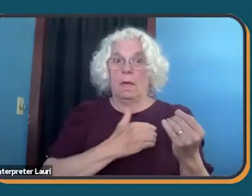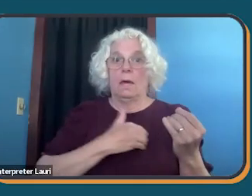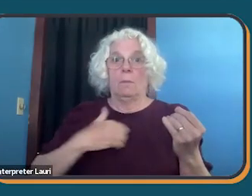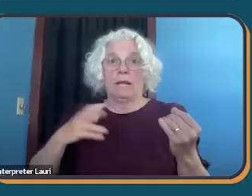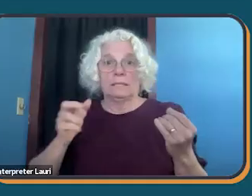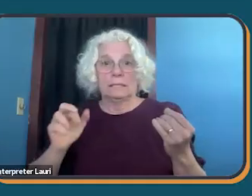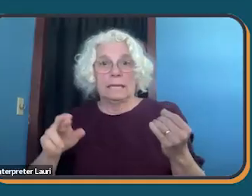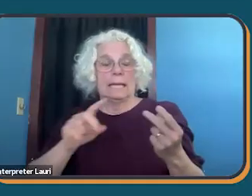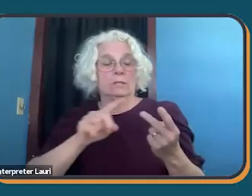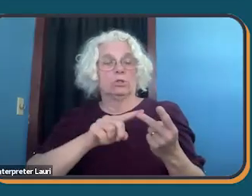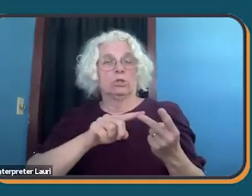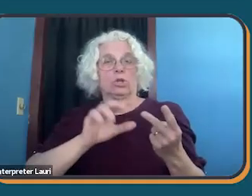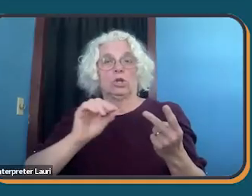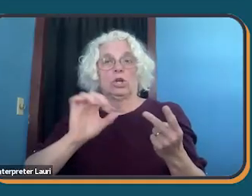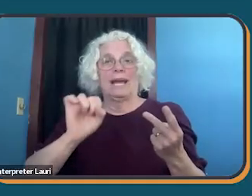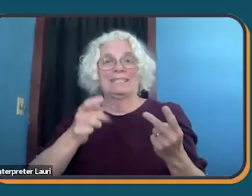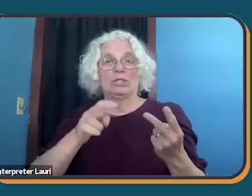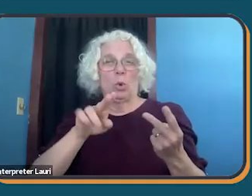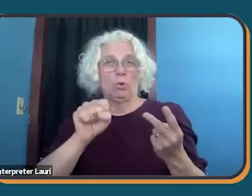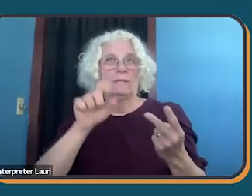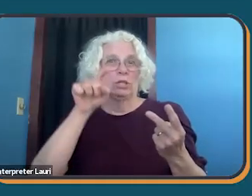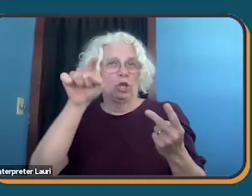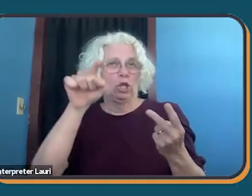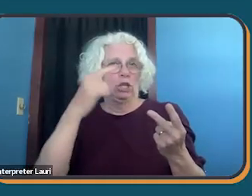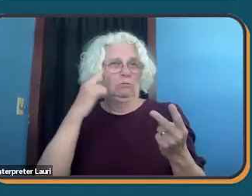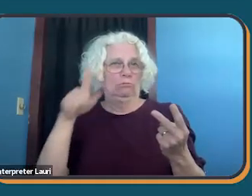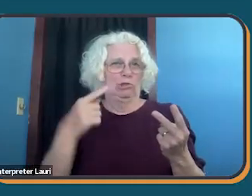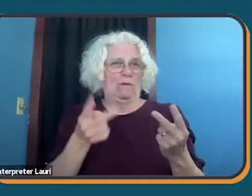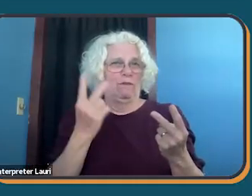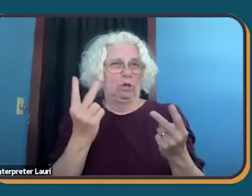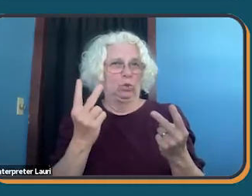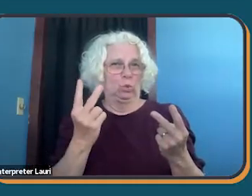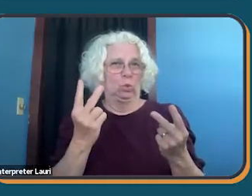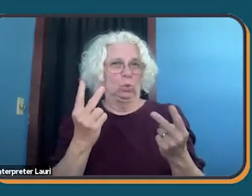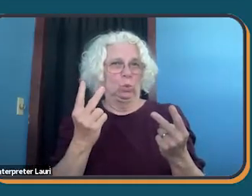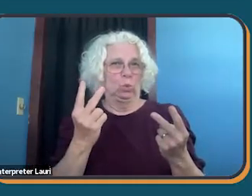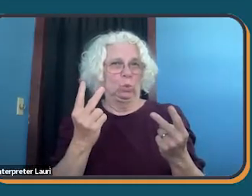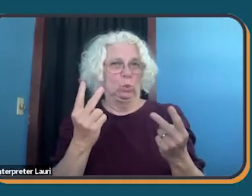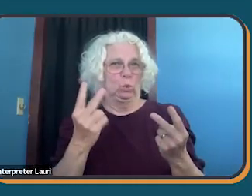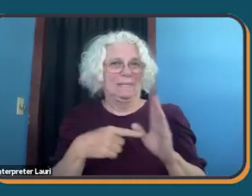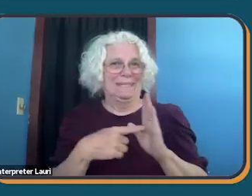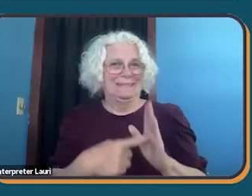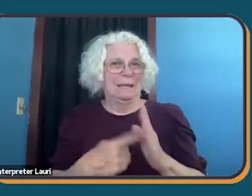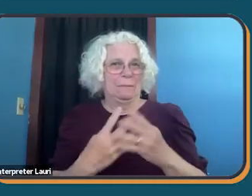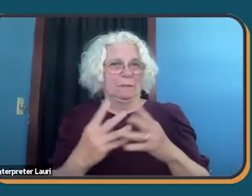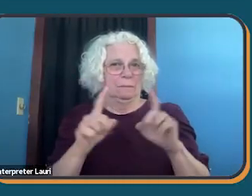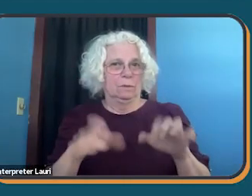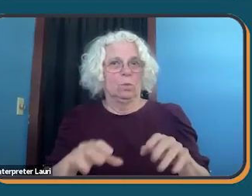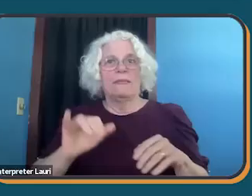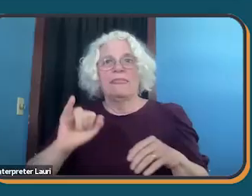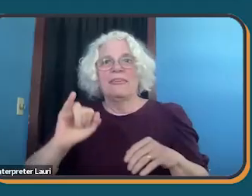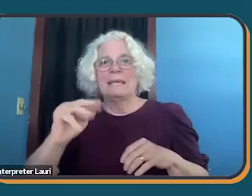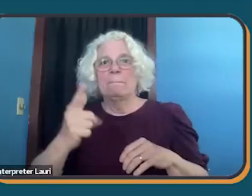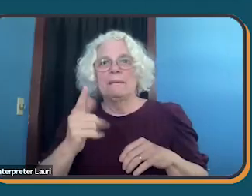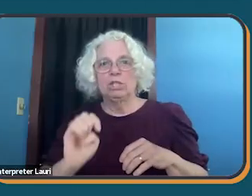osteoporosis these are two examples of these imaging-based screenings. They have unique challenges around positioning